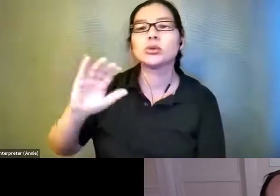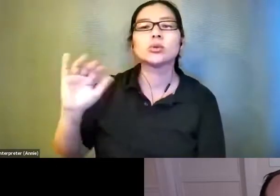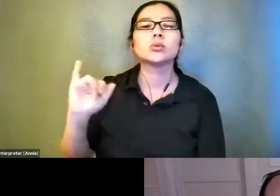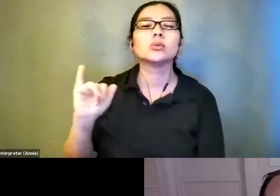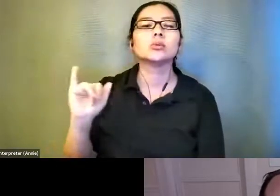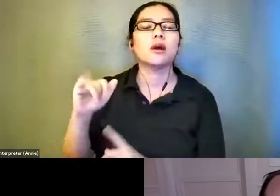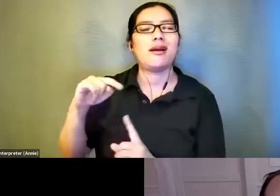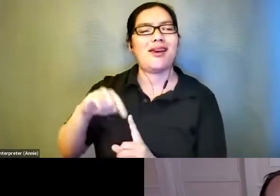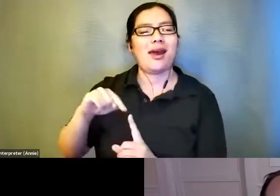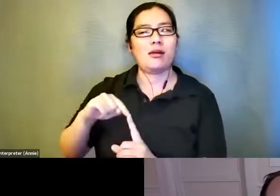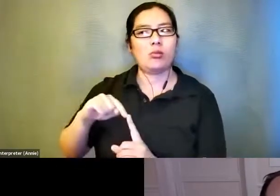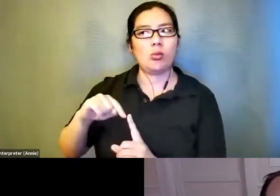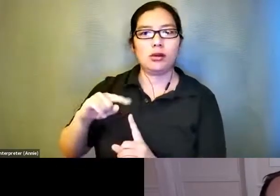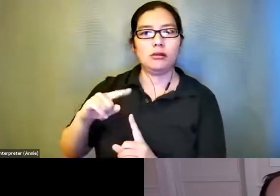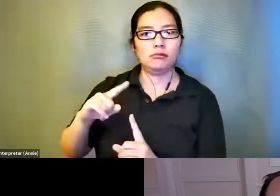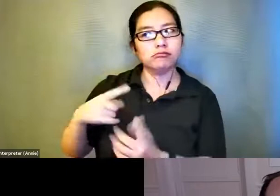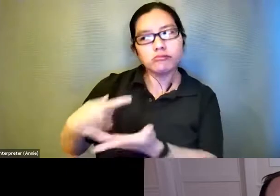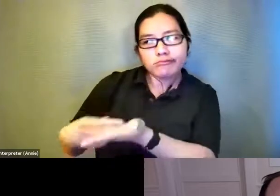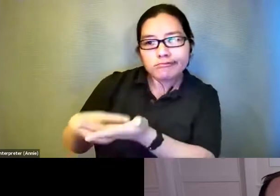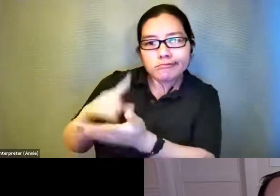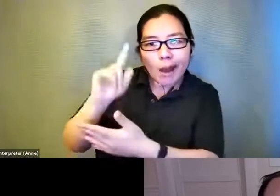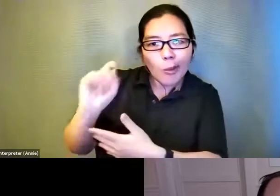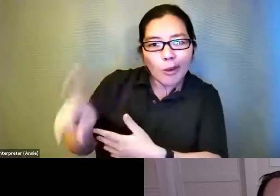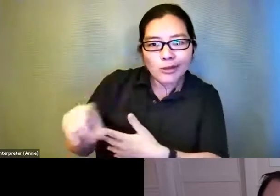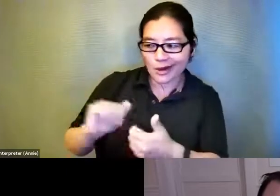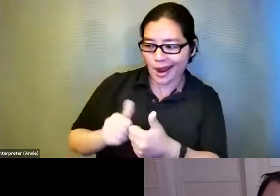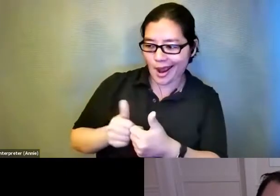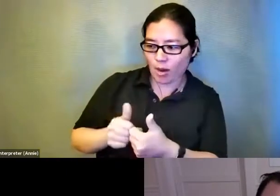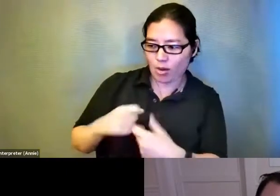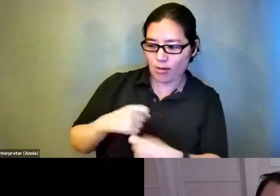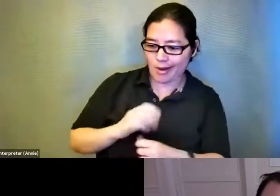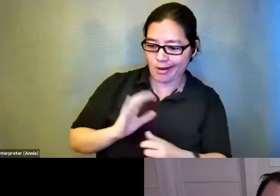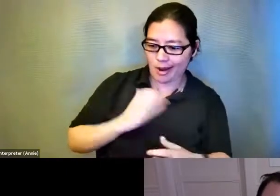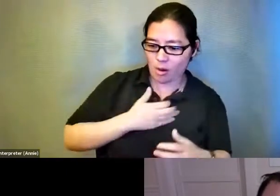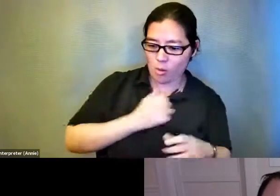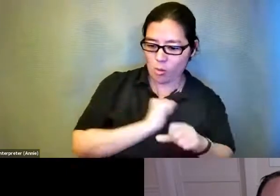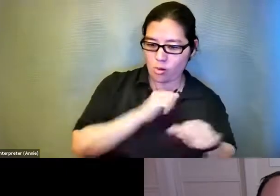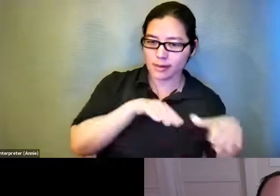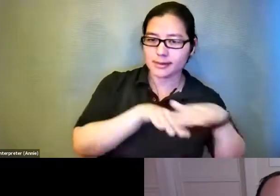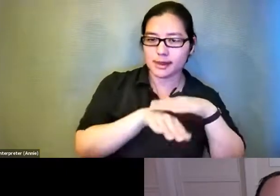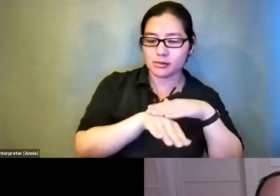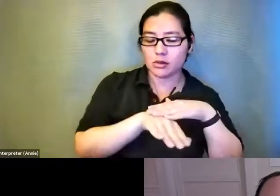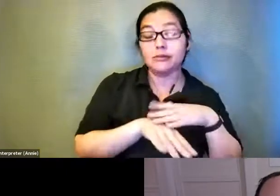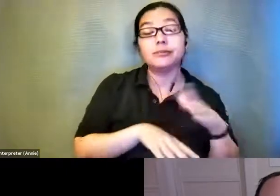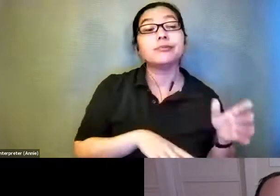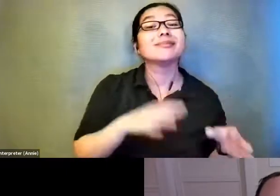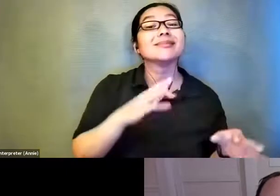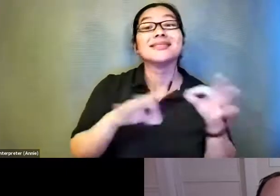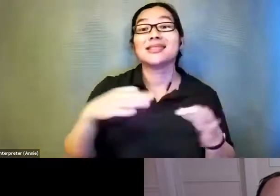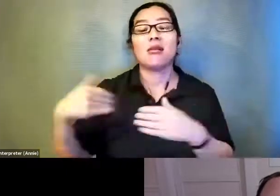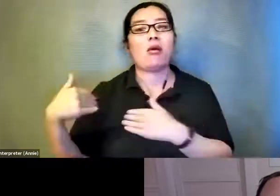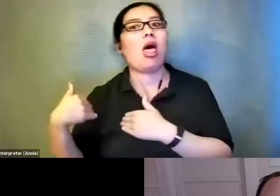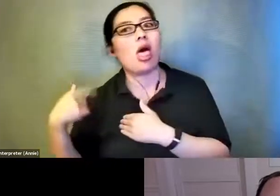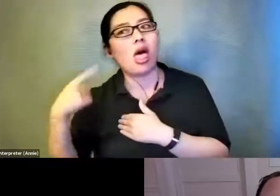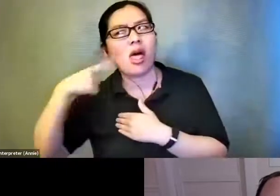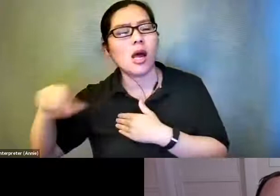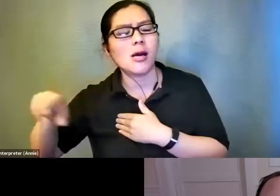accessible came up. And rather than seeing it as a burden for them, I thought this is a real opportunity